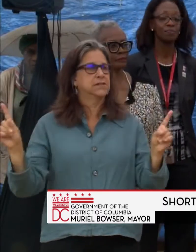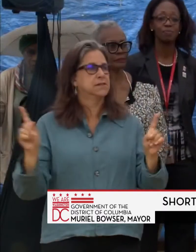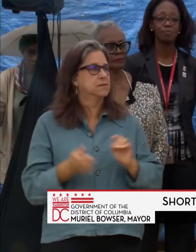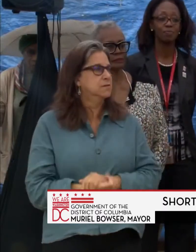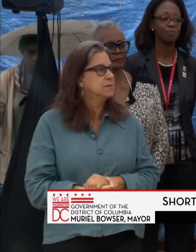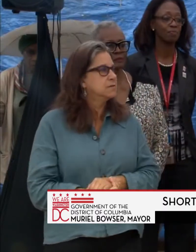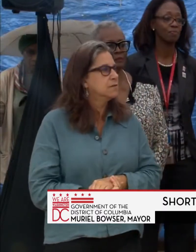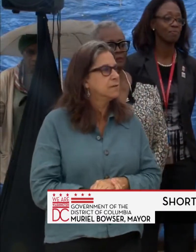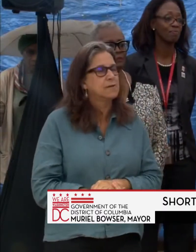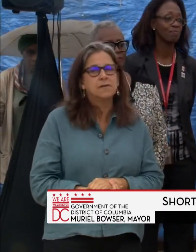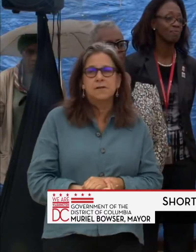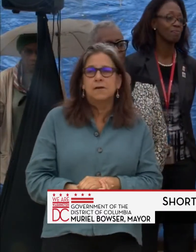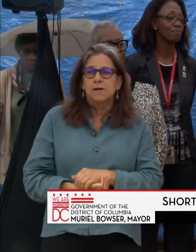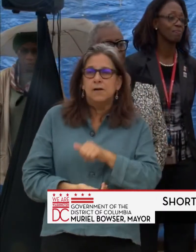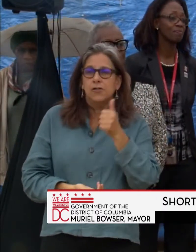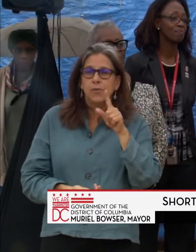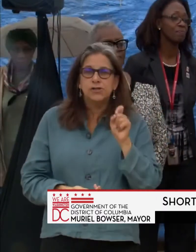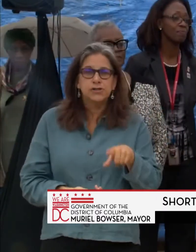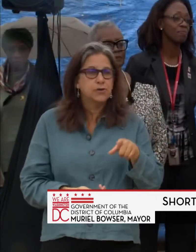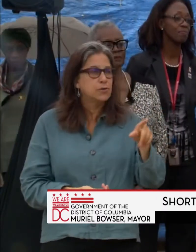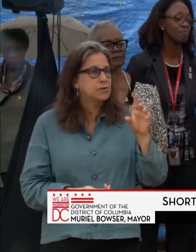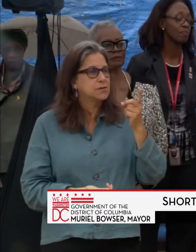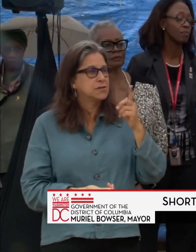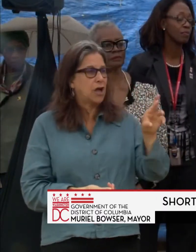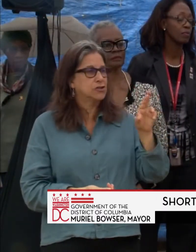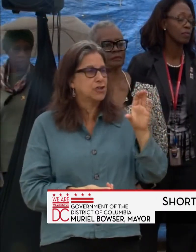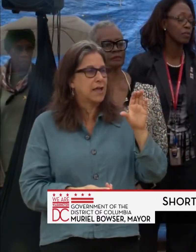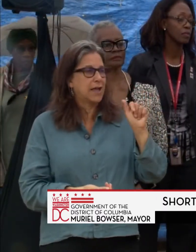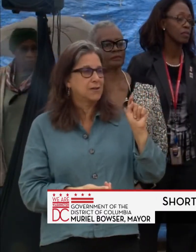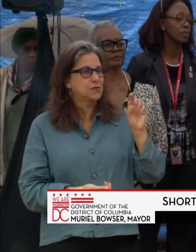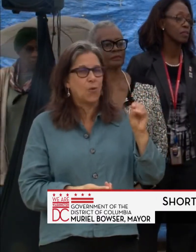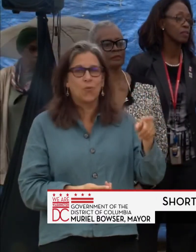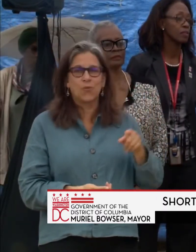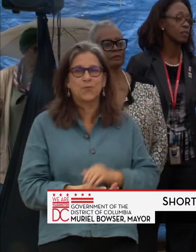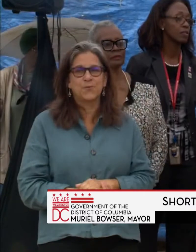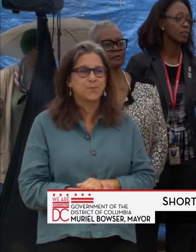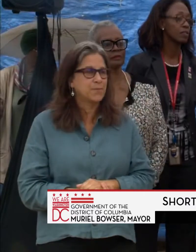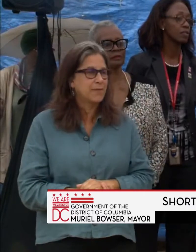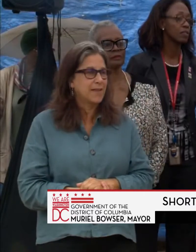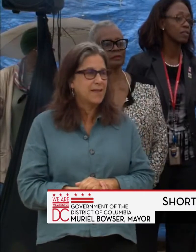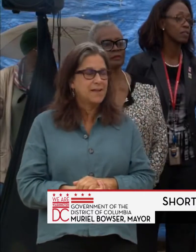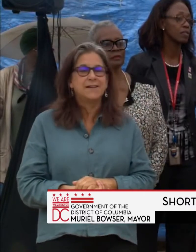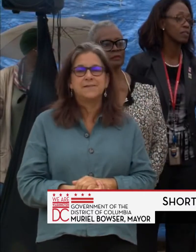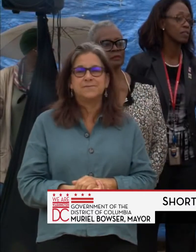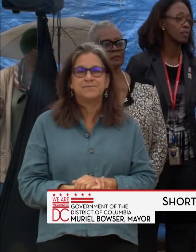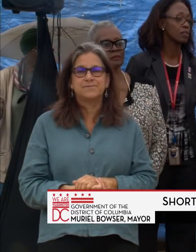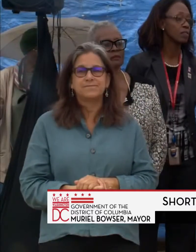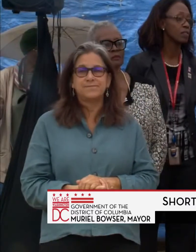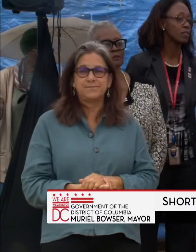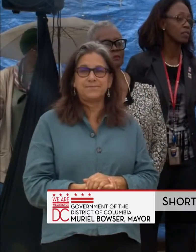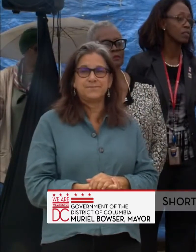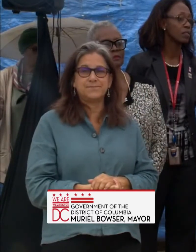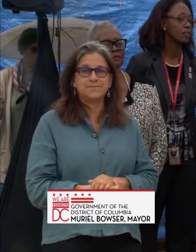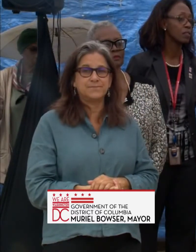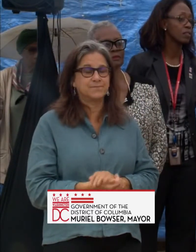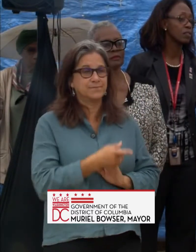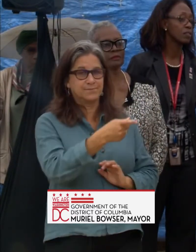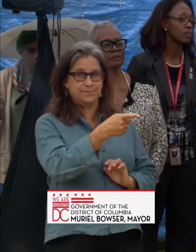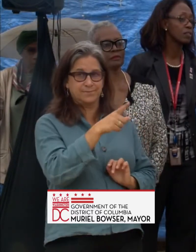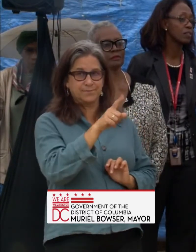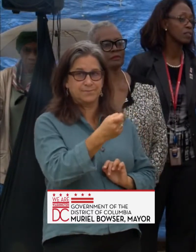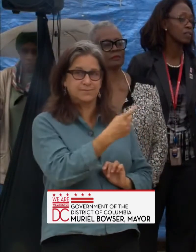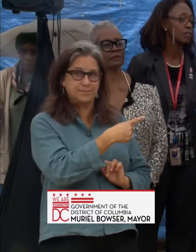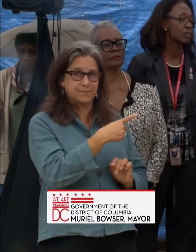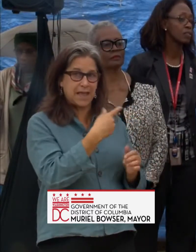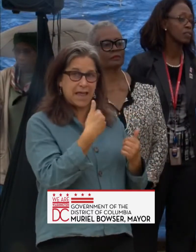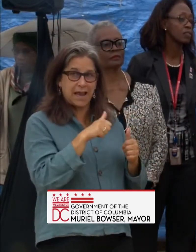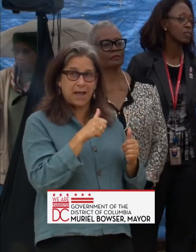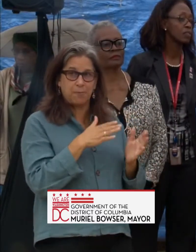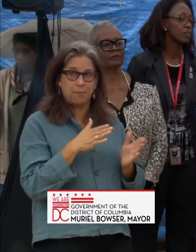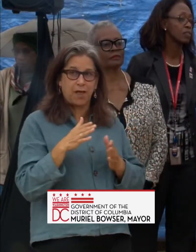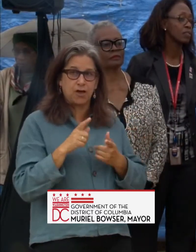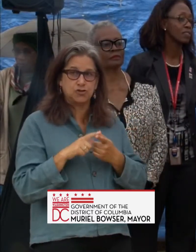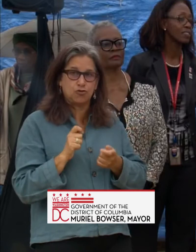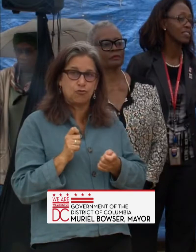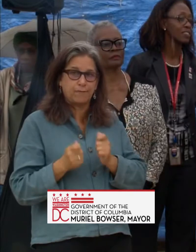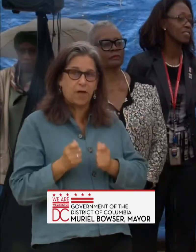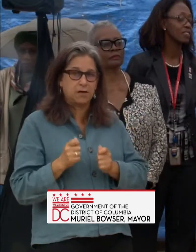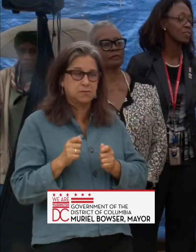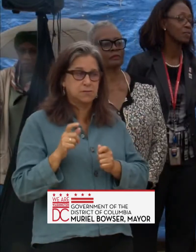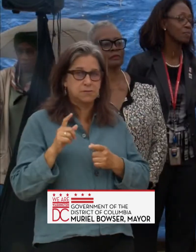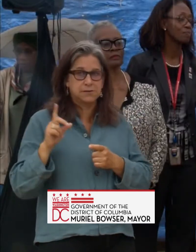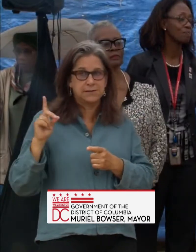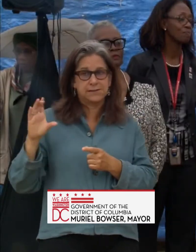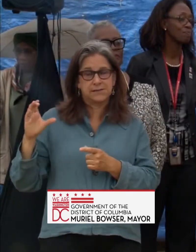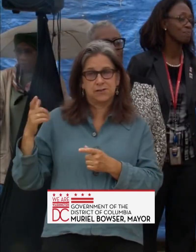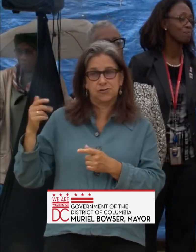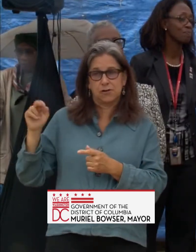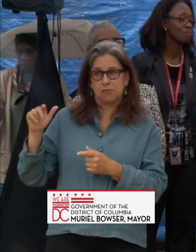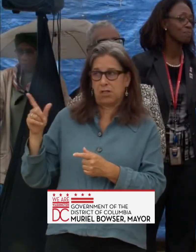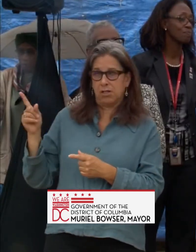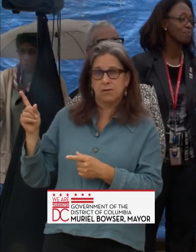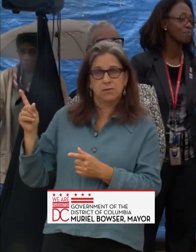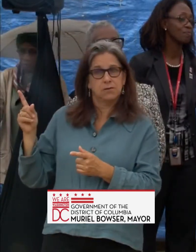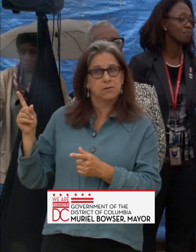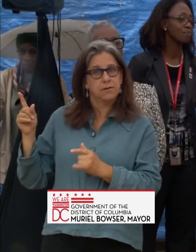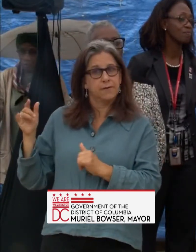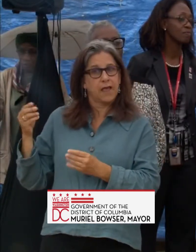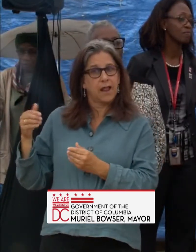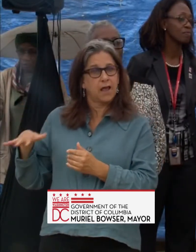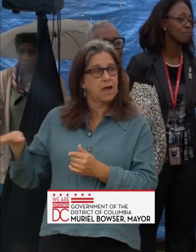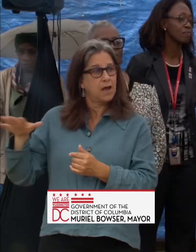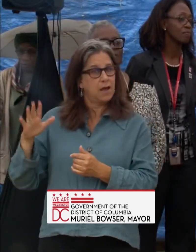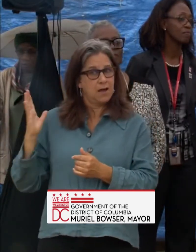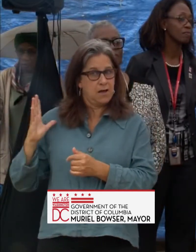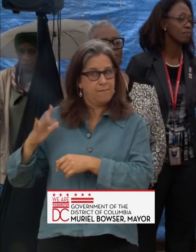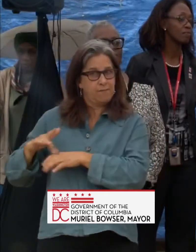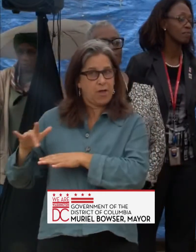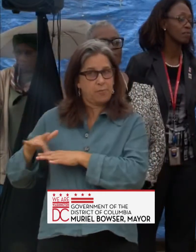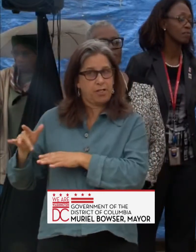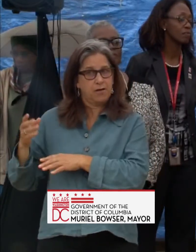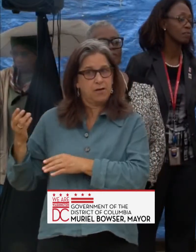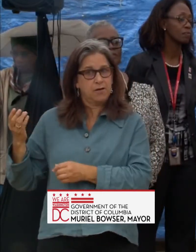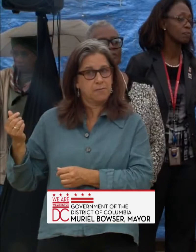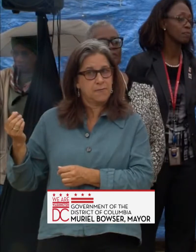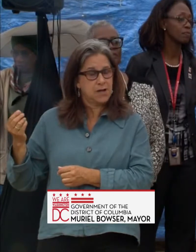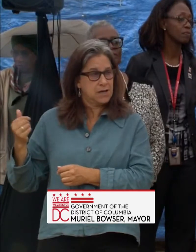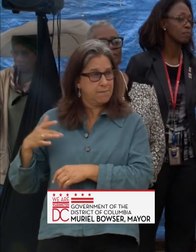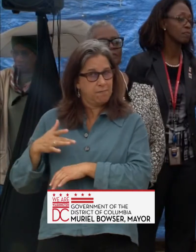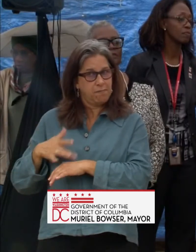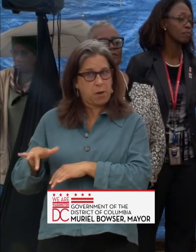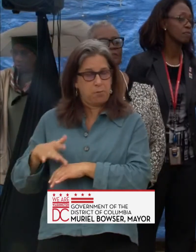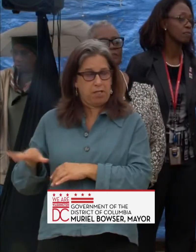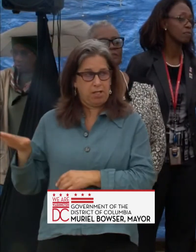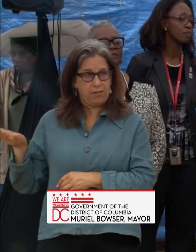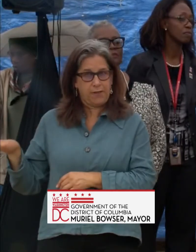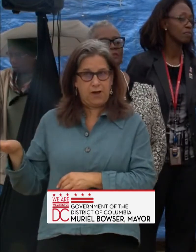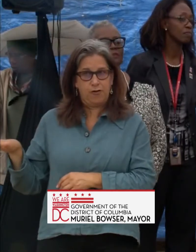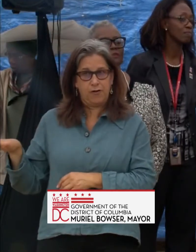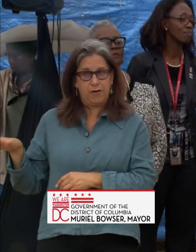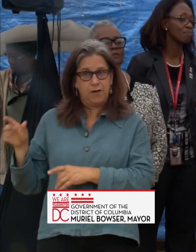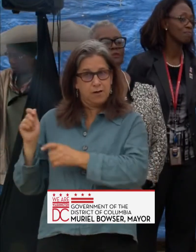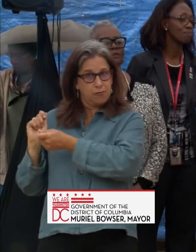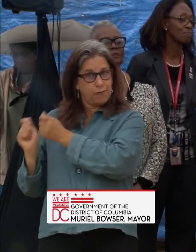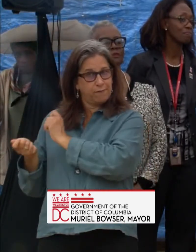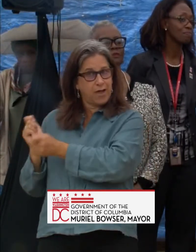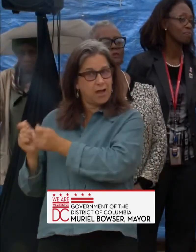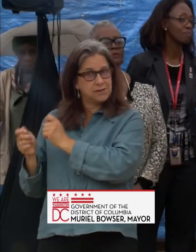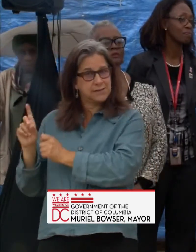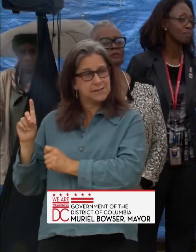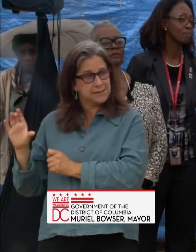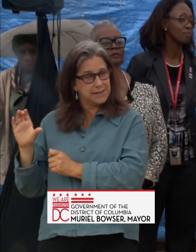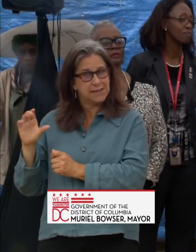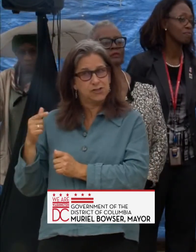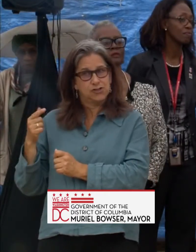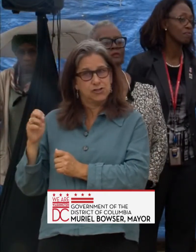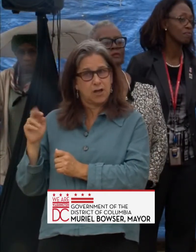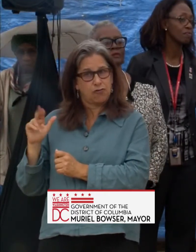YES, DR.